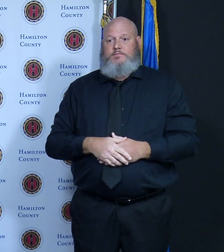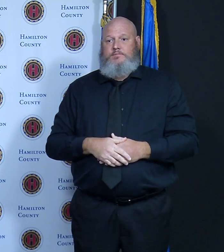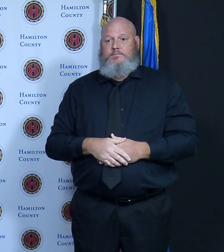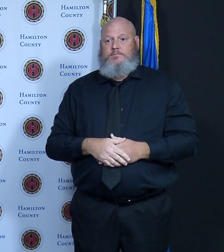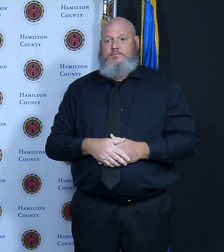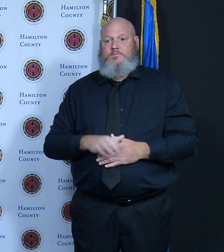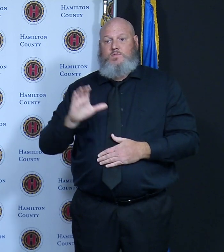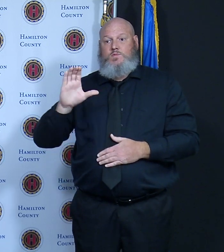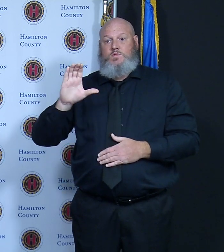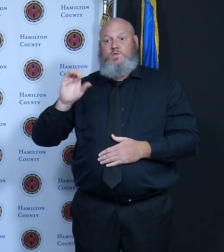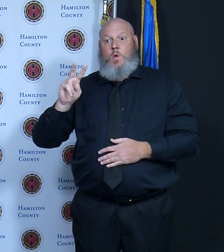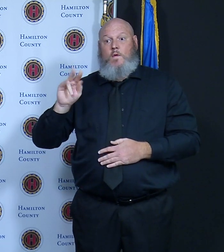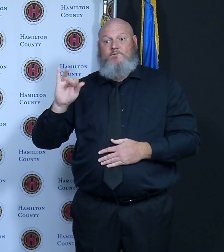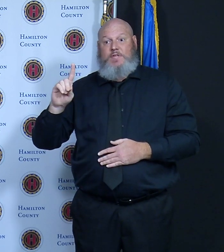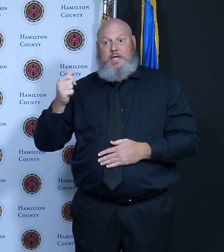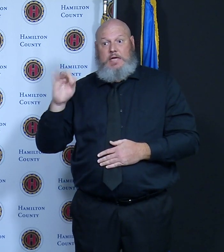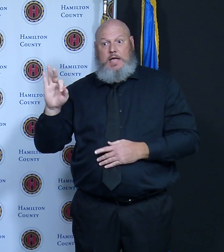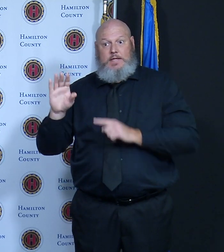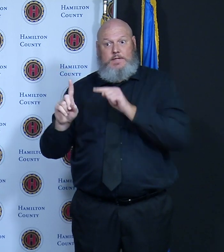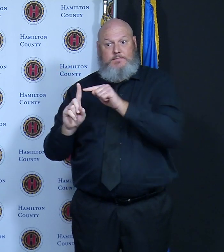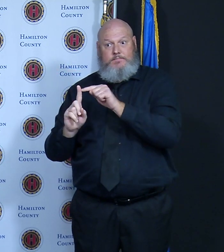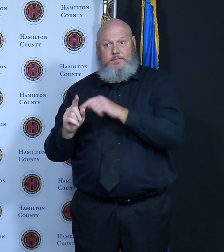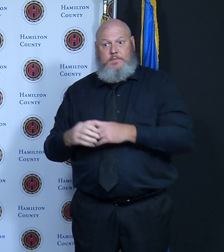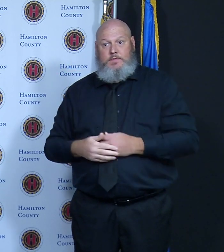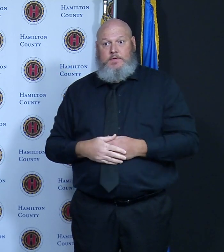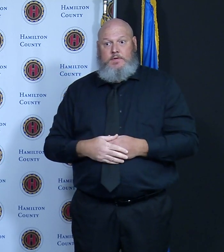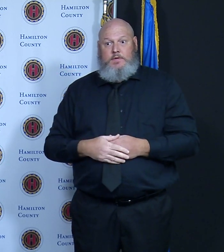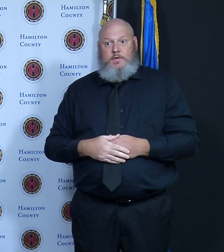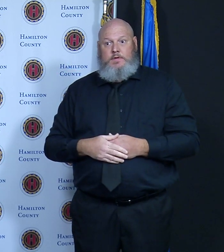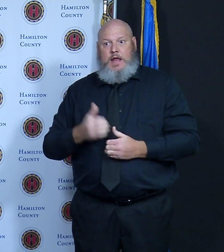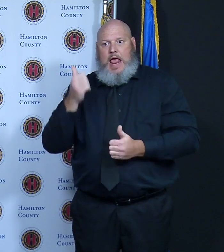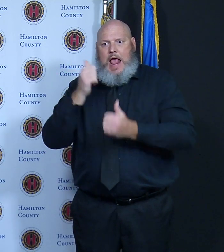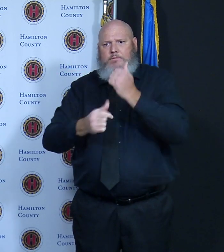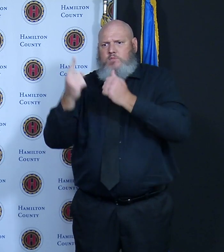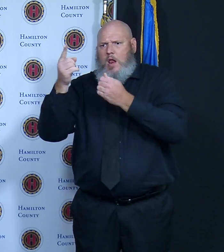reassure the public that while a good portion of the government is focused on